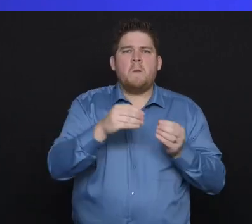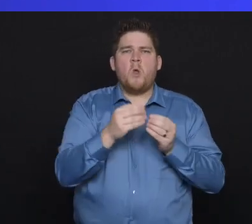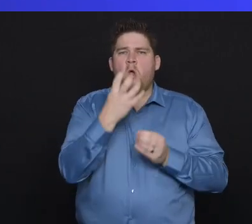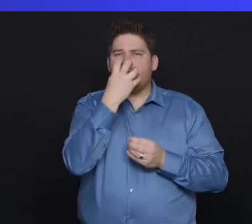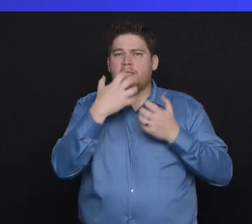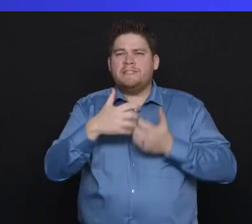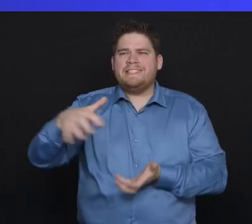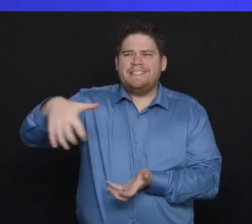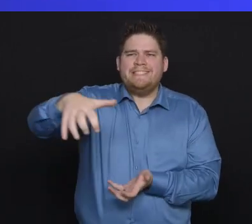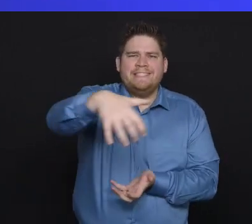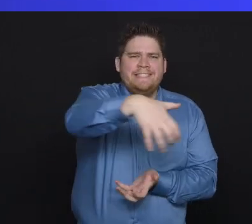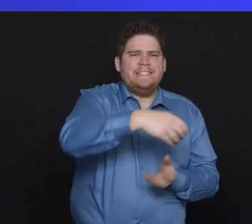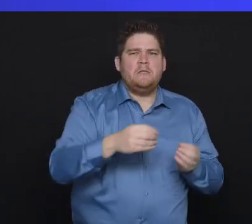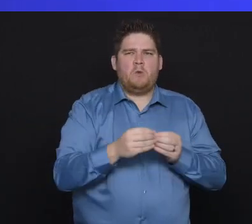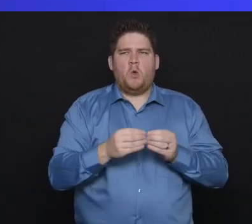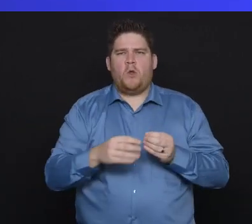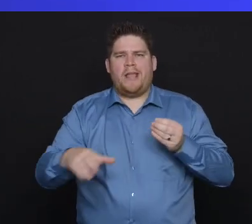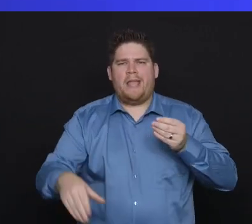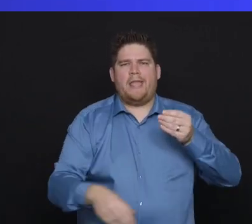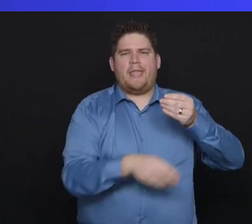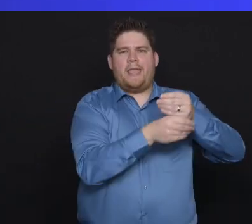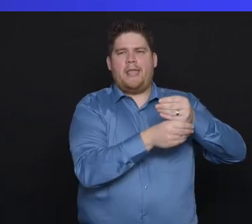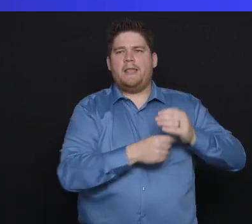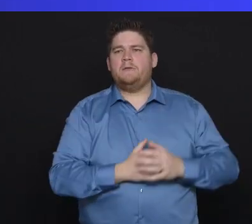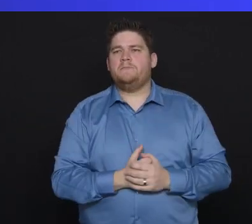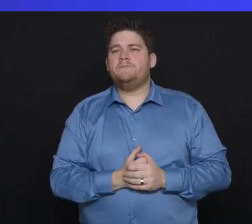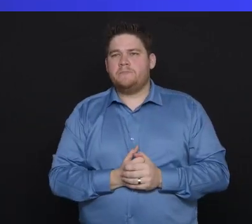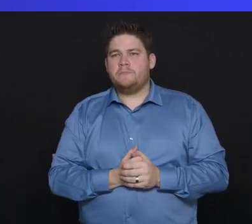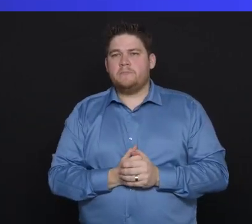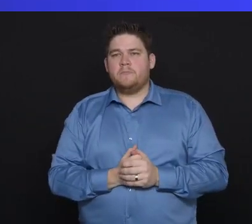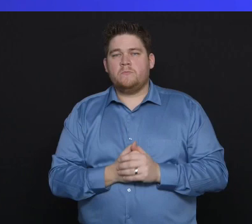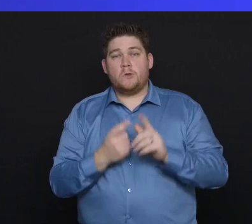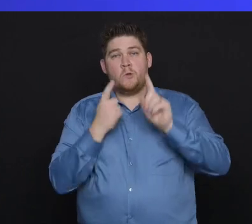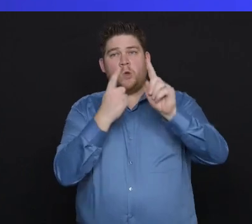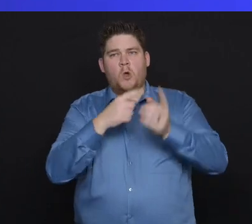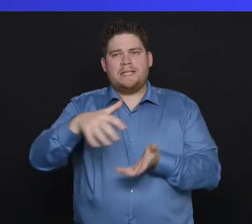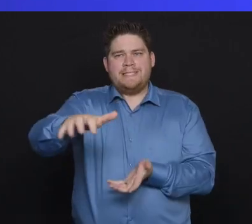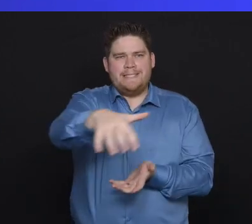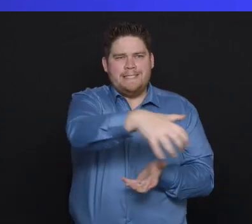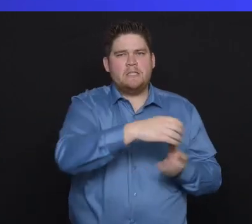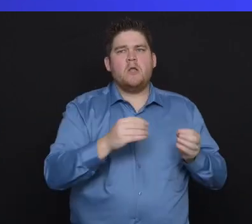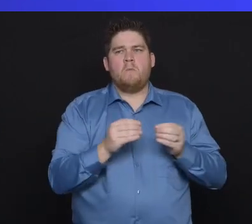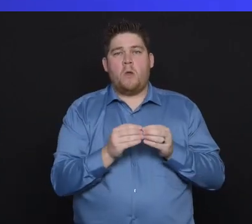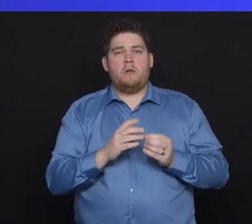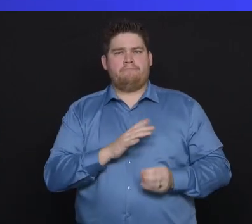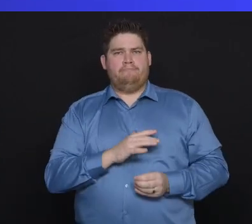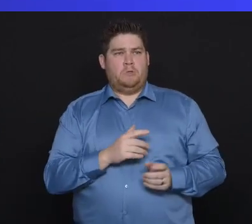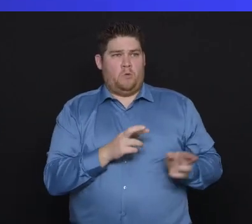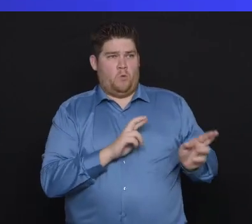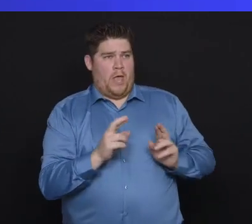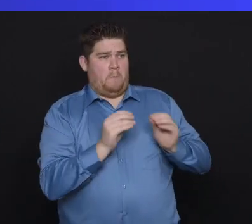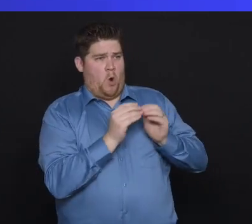I think it's fair to say that you can always be more prepared and that the